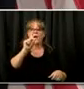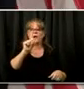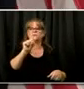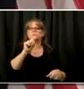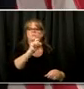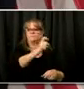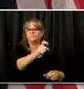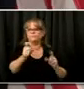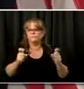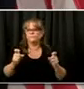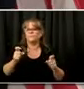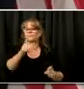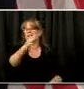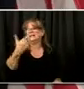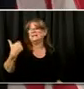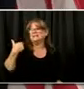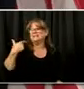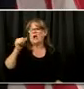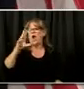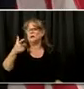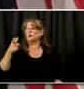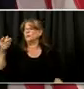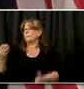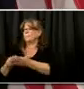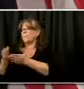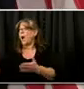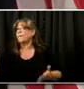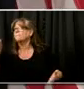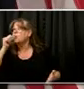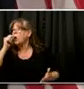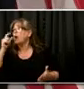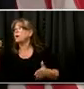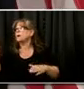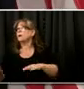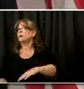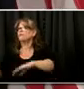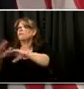purchase totals to the nearest dollar amount with the difference going to the state's coveted relief